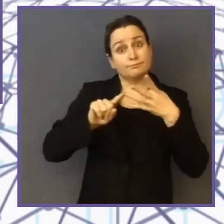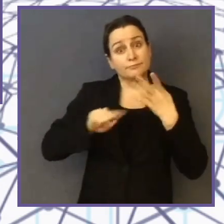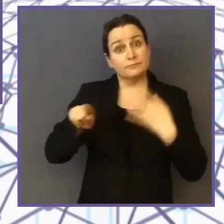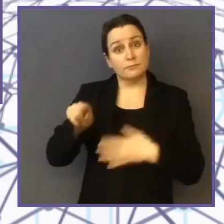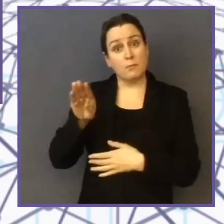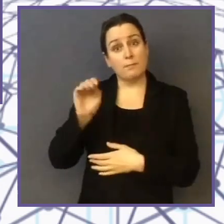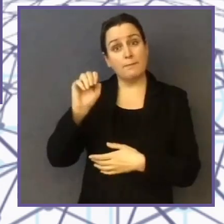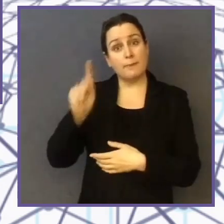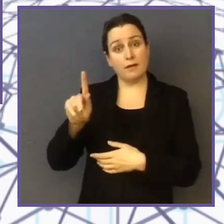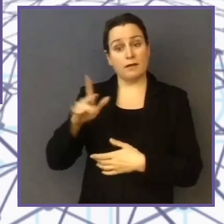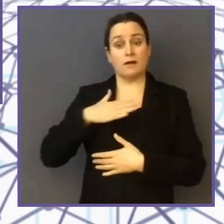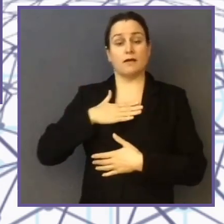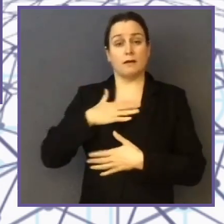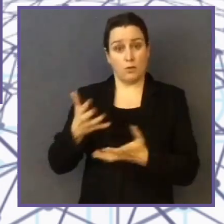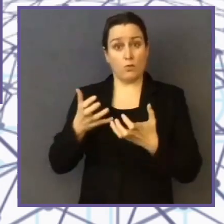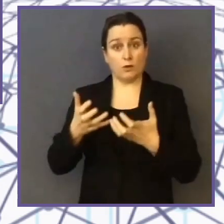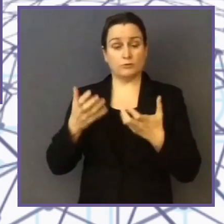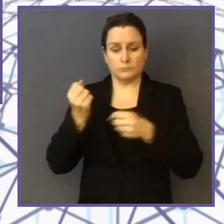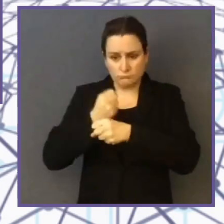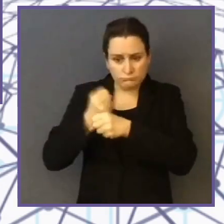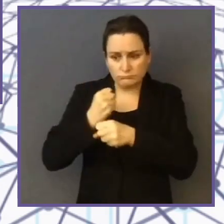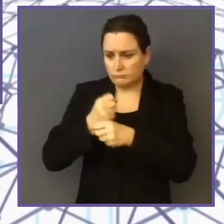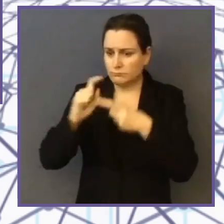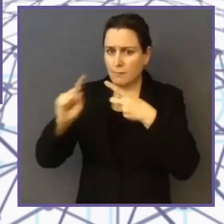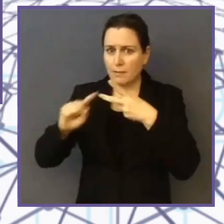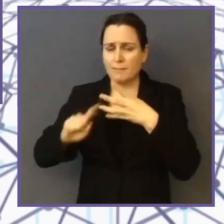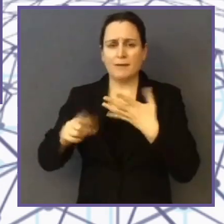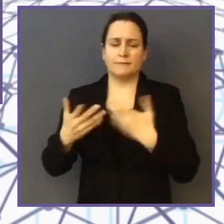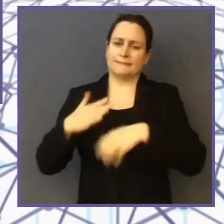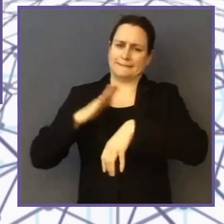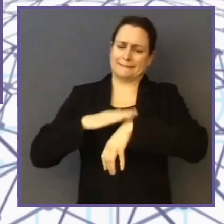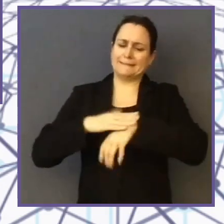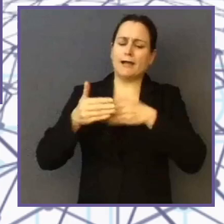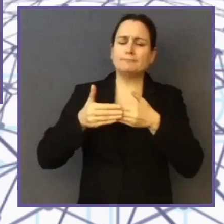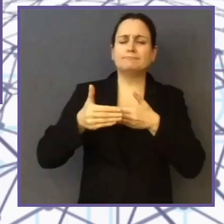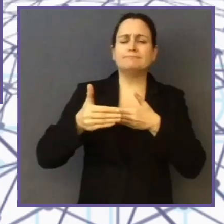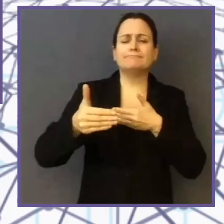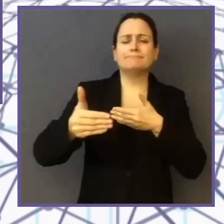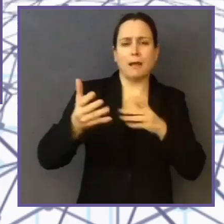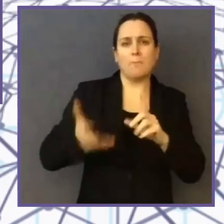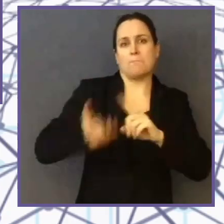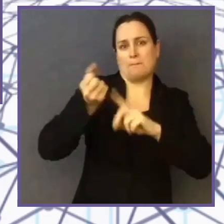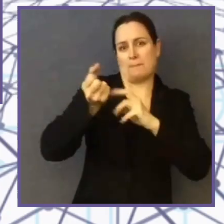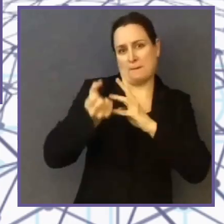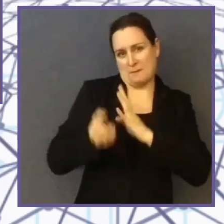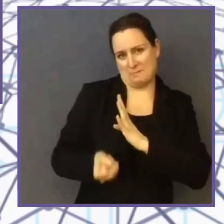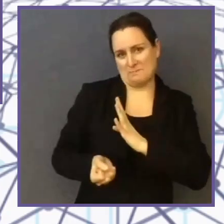change takes time. But enacting these changes also won't be easy. But it's,